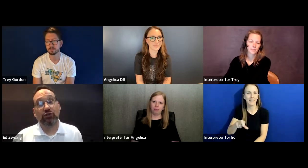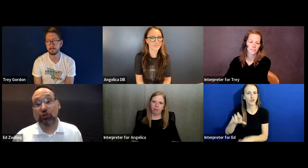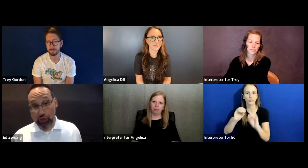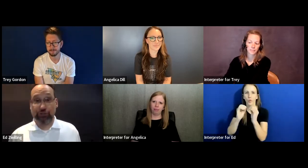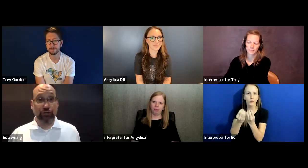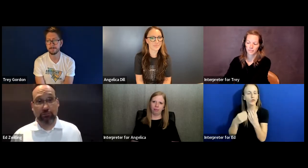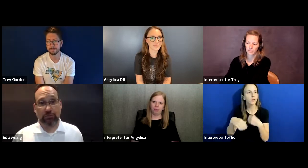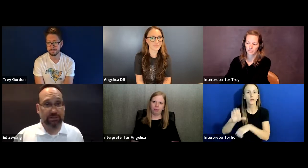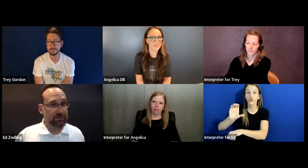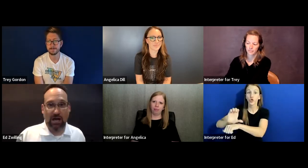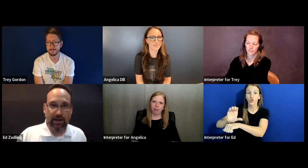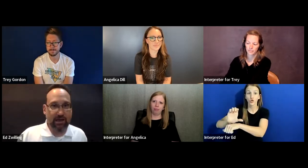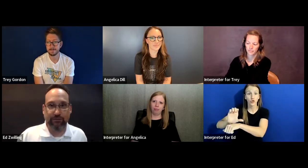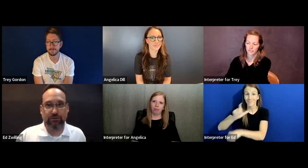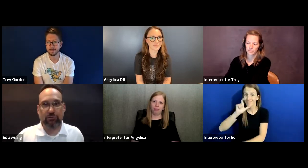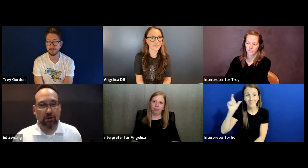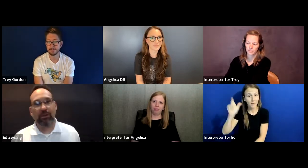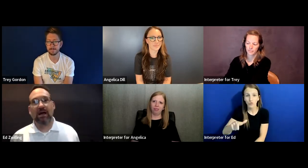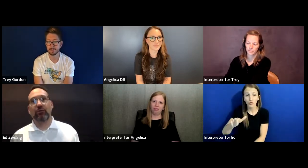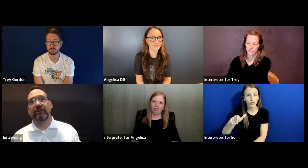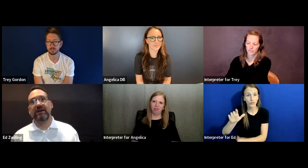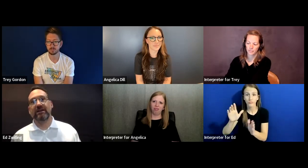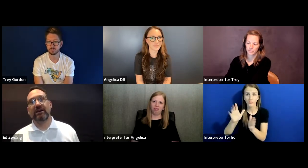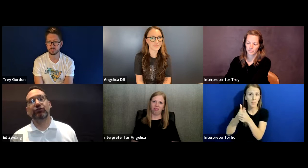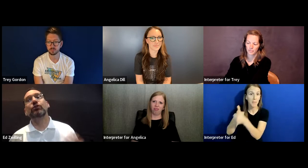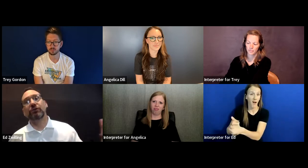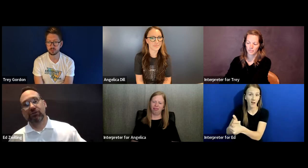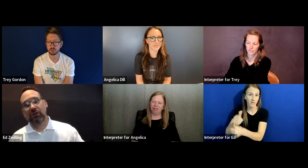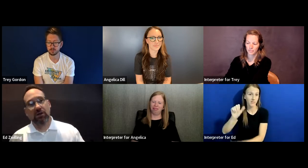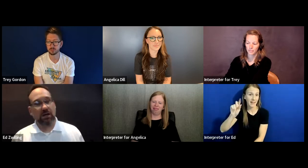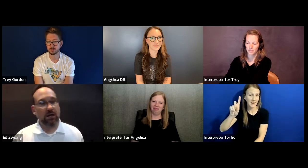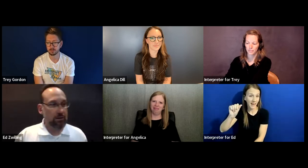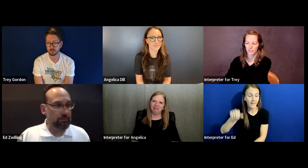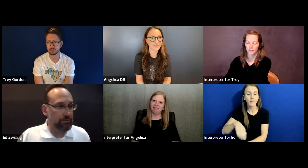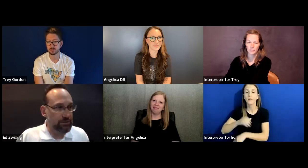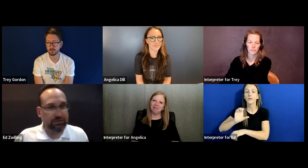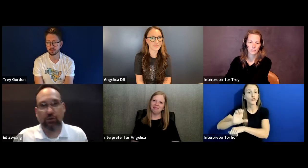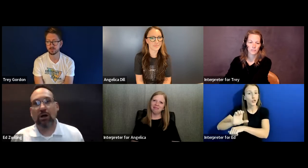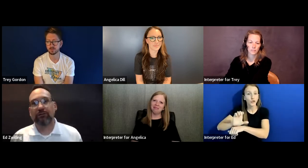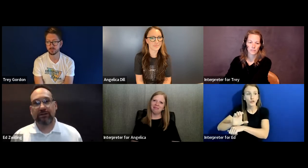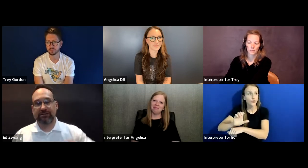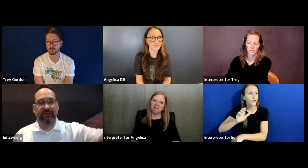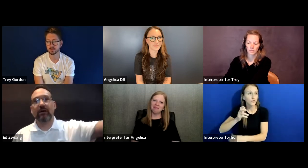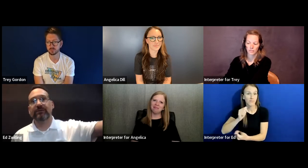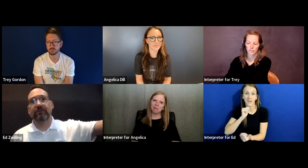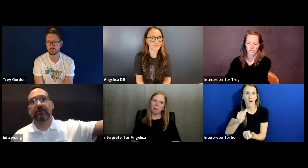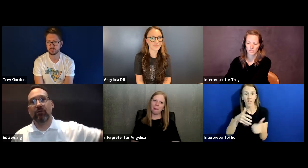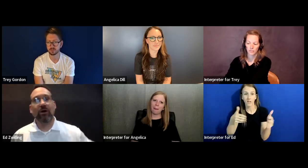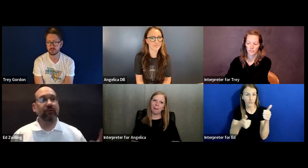a church does not have to comply with the ada at church um doesn't qualify it is exempt so whether